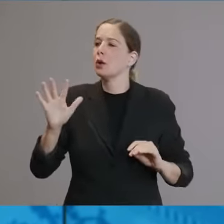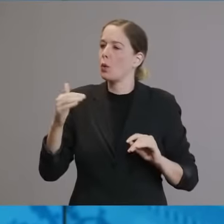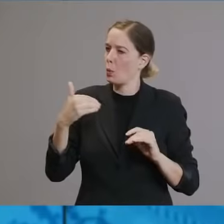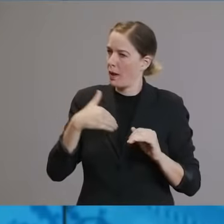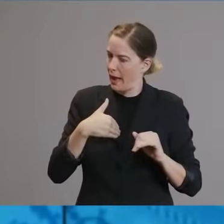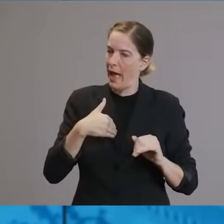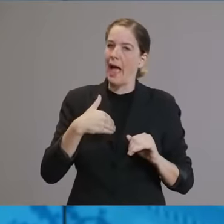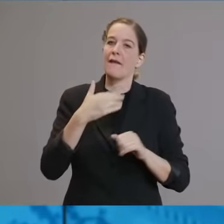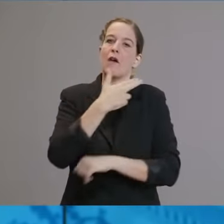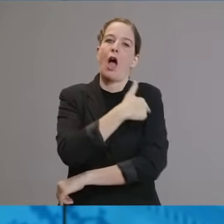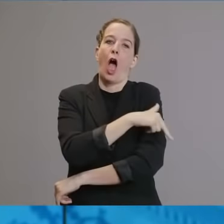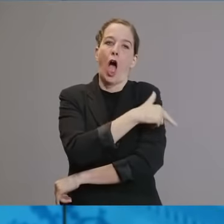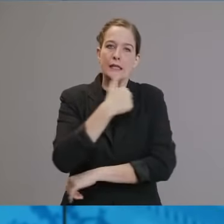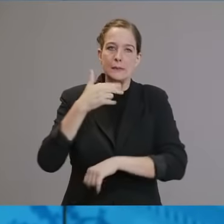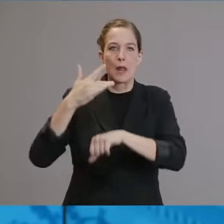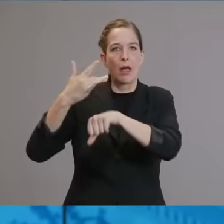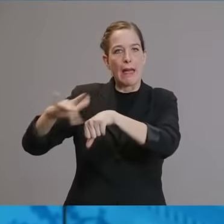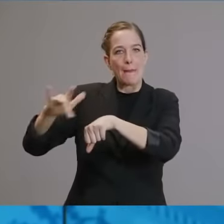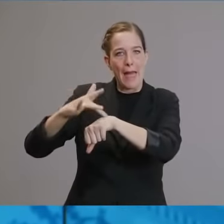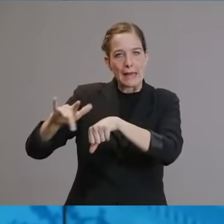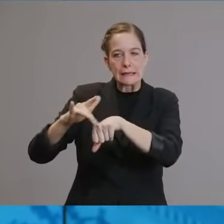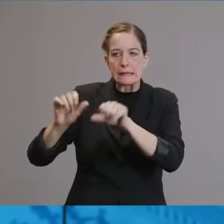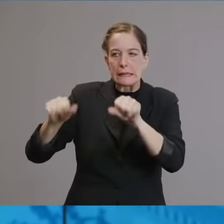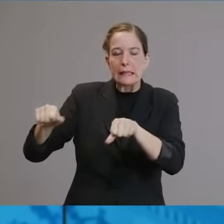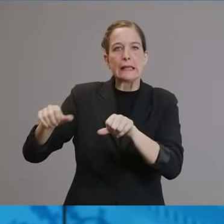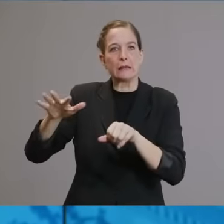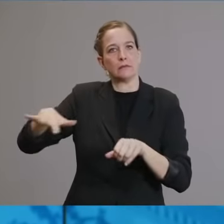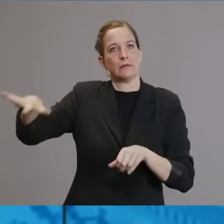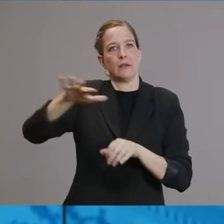WE WILL GO TO AP NOW AND THEN NICOLE.